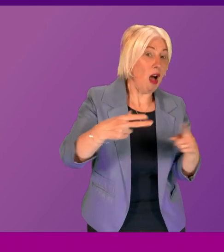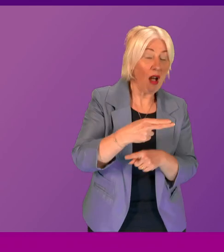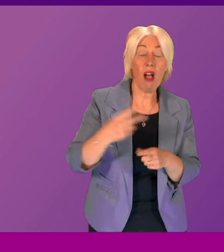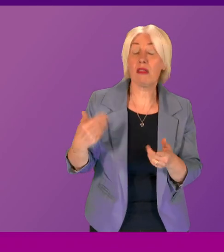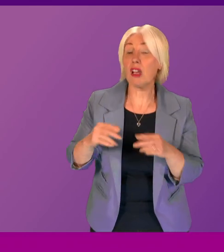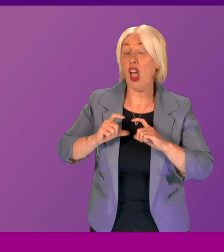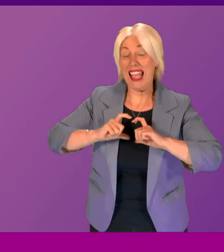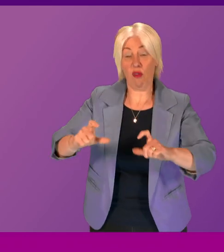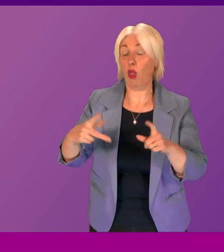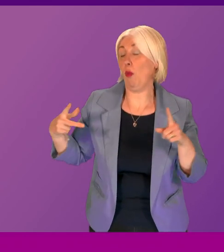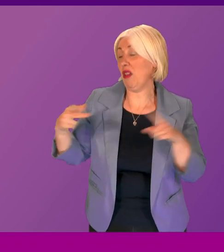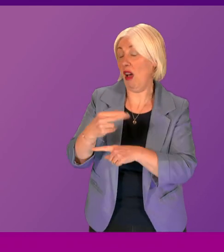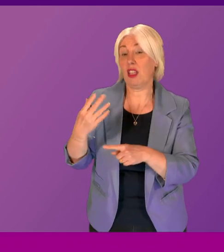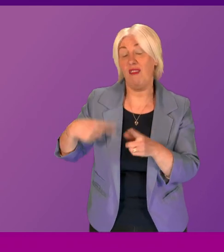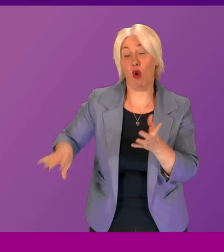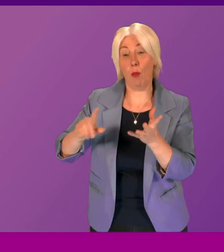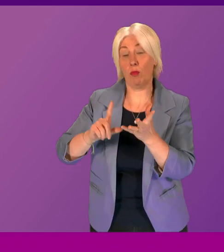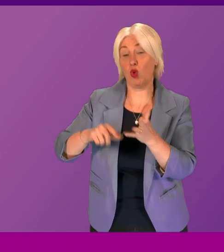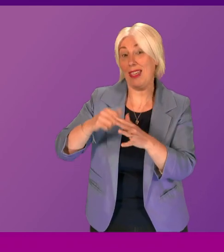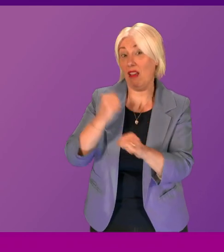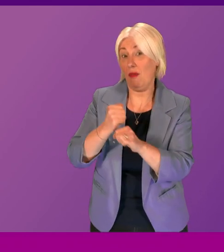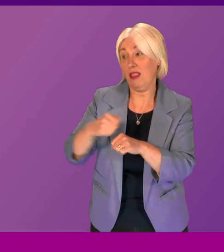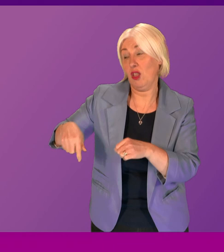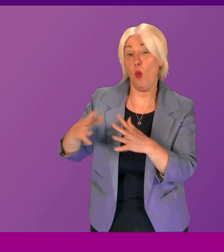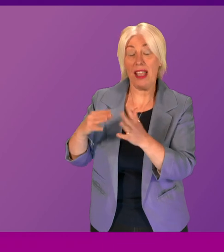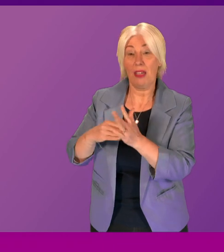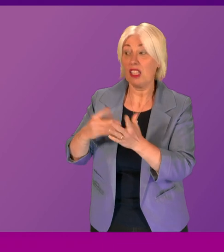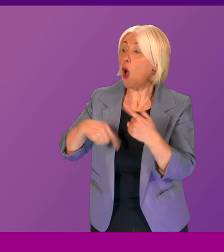continue to impact and damage our public services.